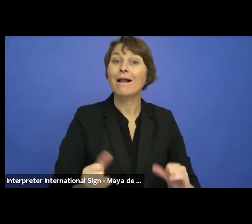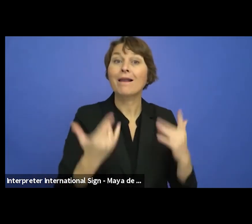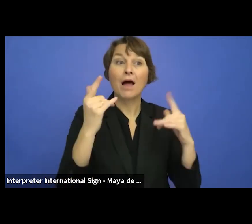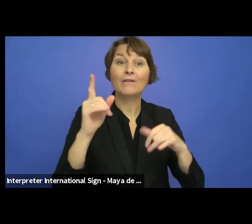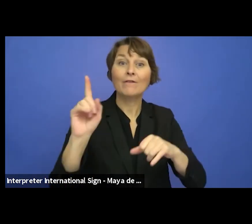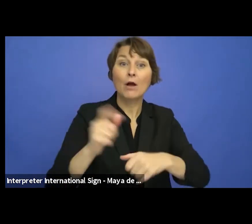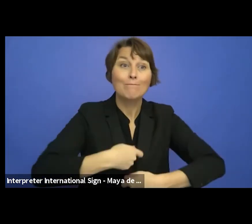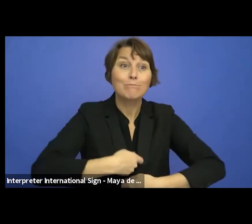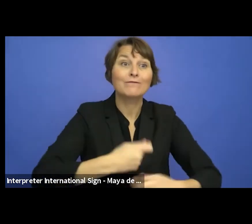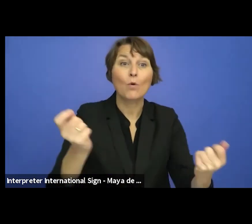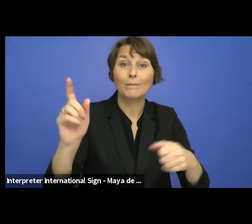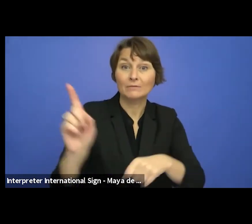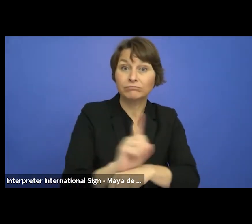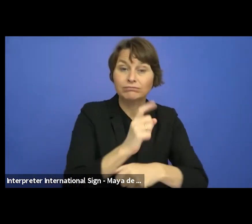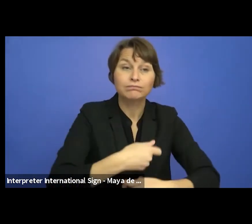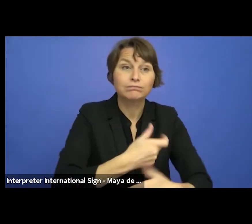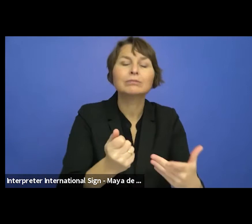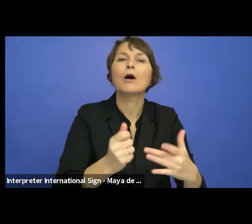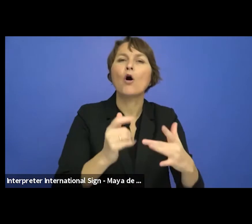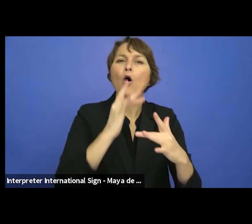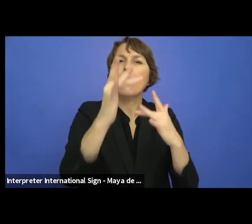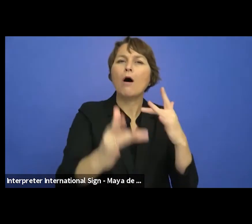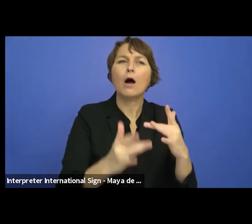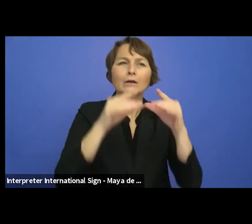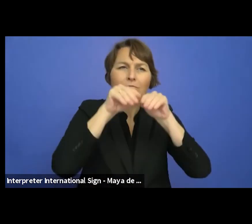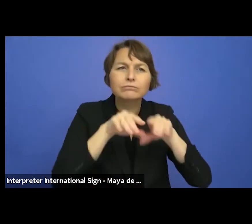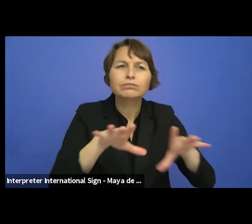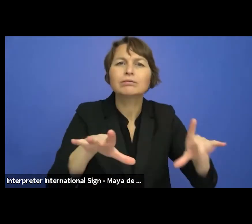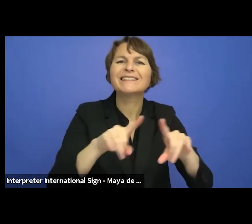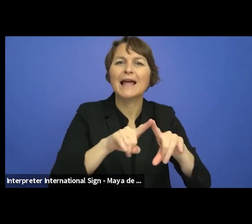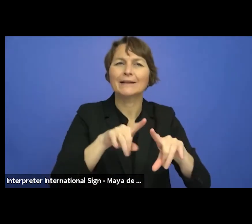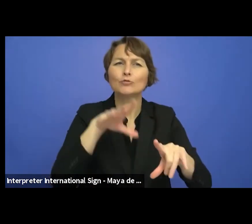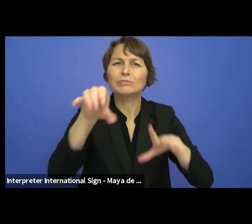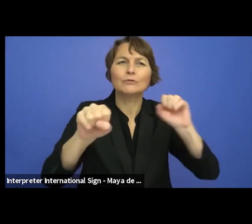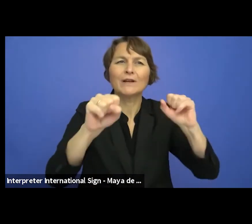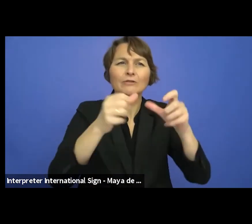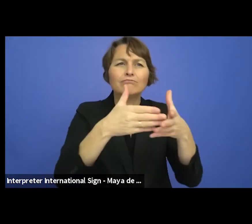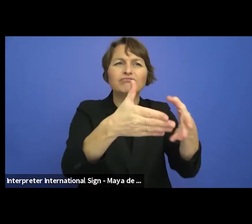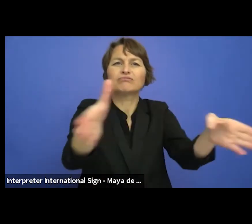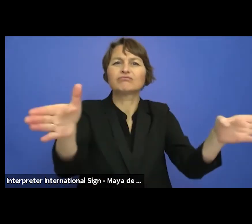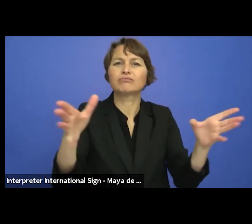as a complement to reach a broader audience and make touring more sustainable and this support,